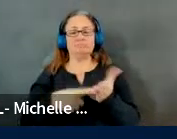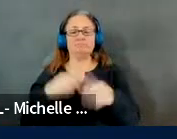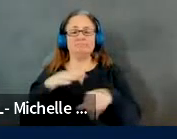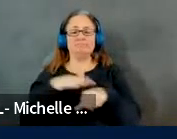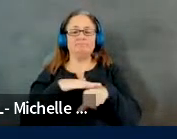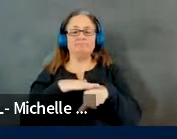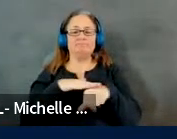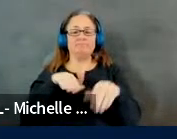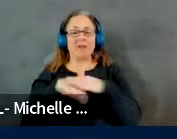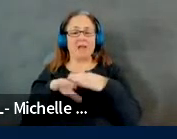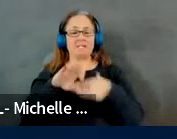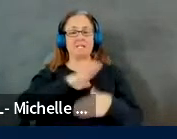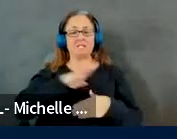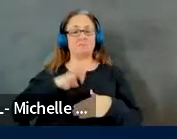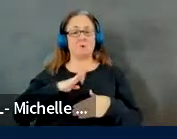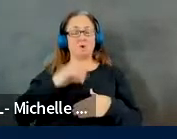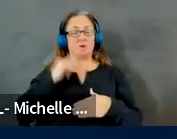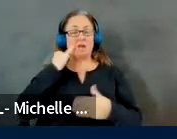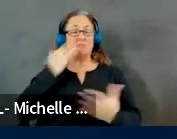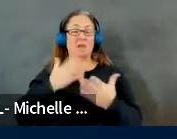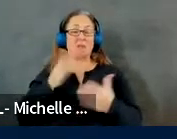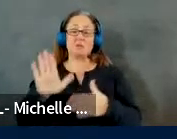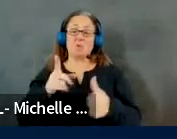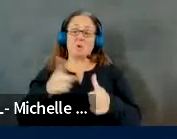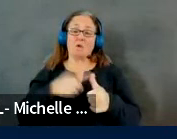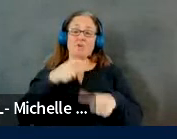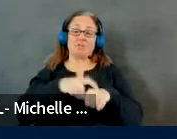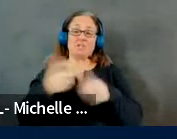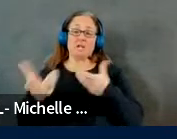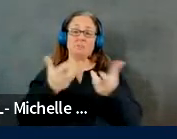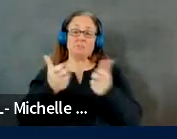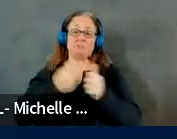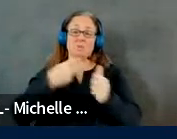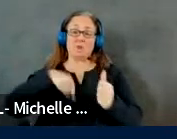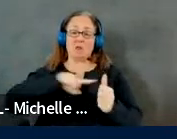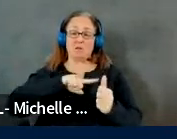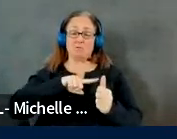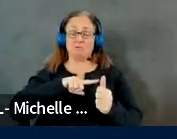Access Board in case this may be one of your first interactions with us. We are a small